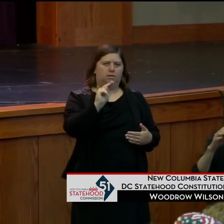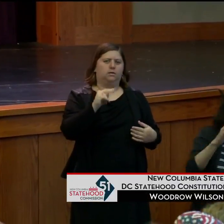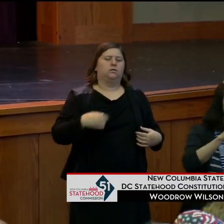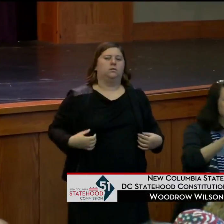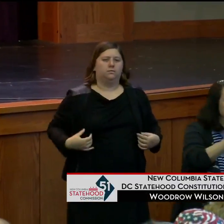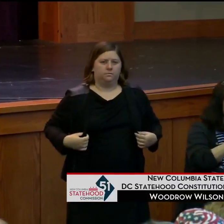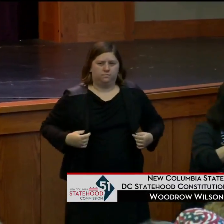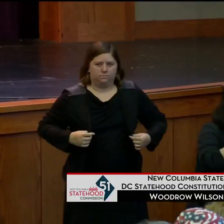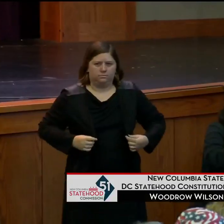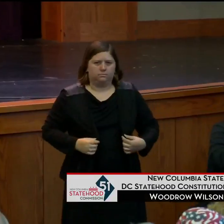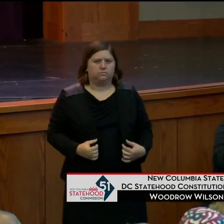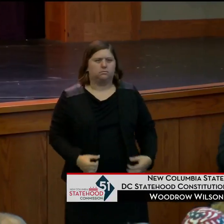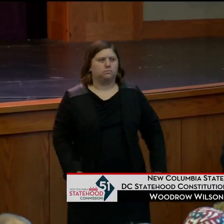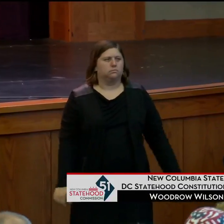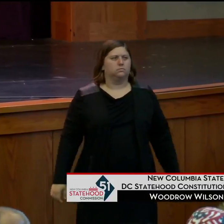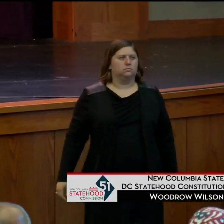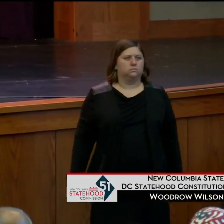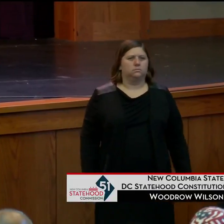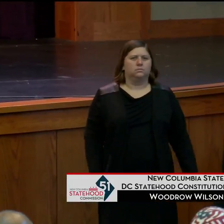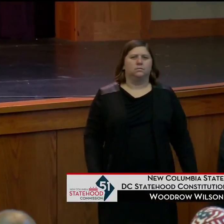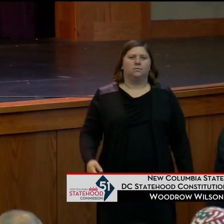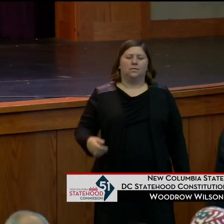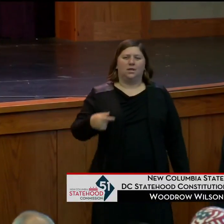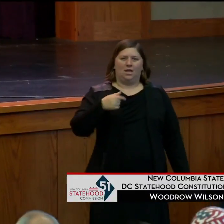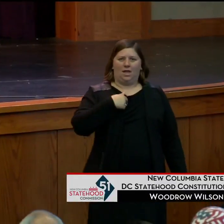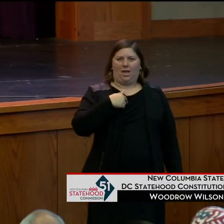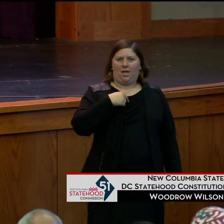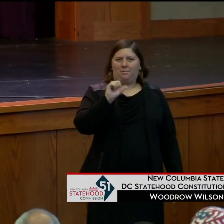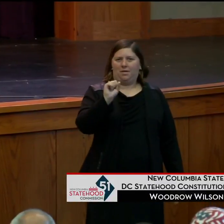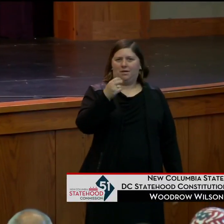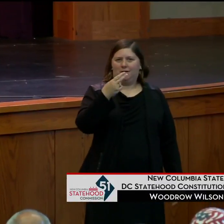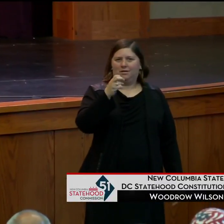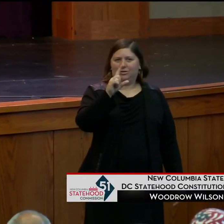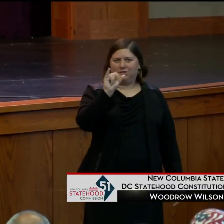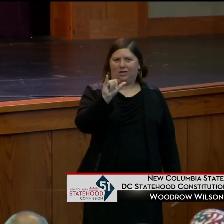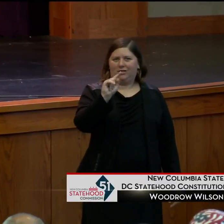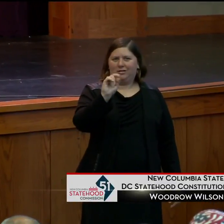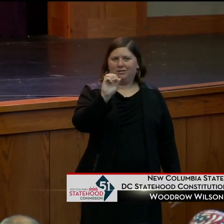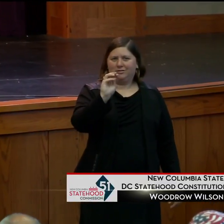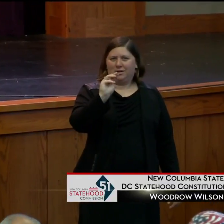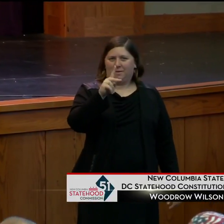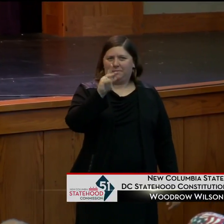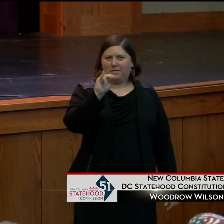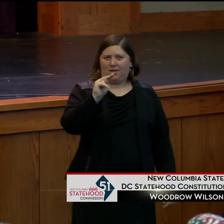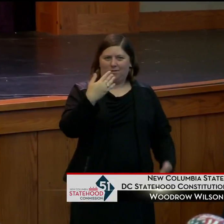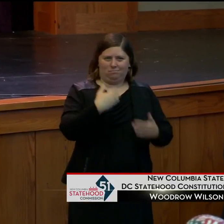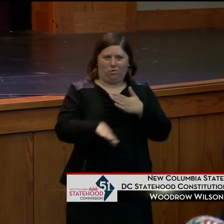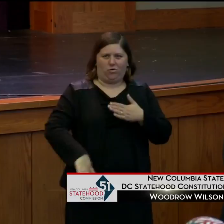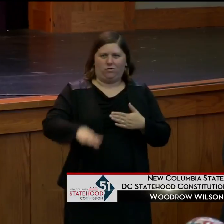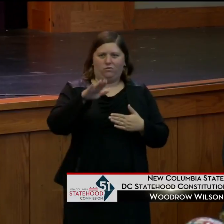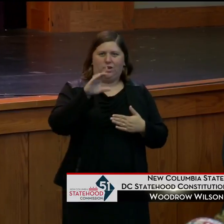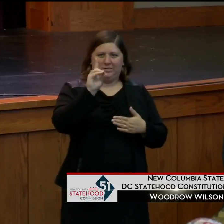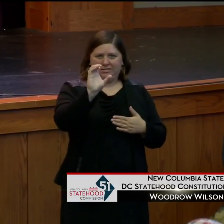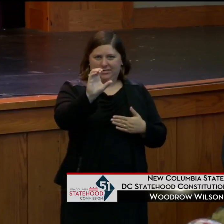AND ANN HOFFMAN. I'M SHELLY TOMPKIN, NATIVE WASHINGTONIAN, AS MY GOOD FRIEND